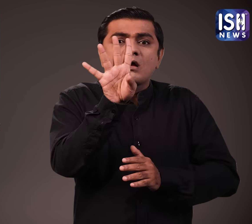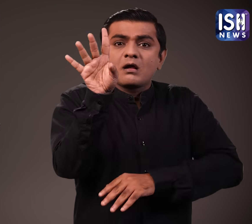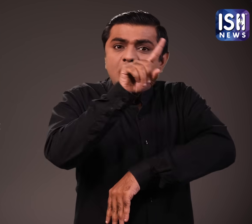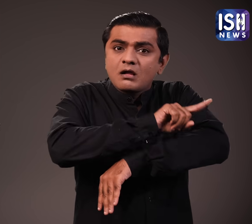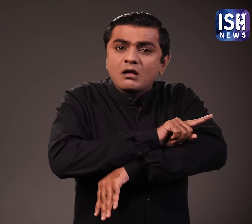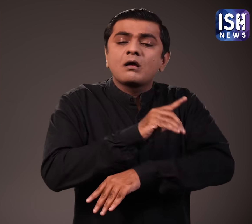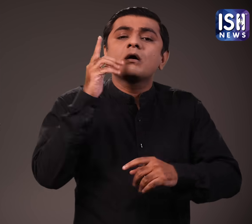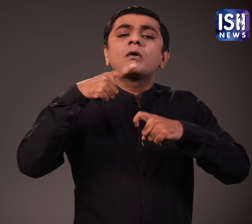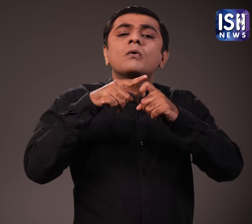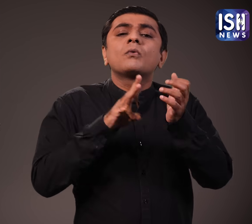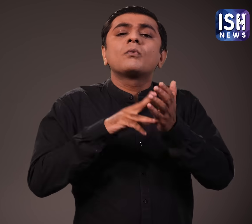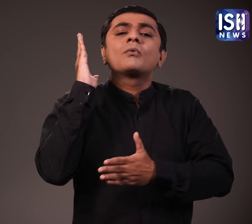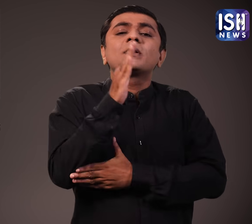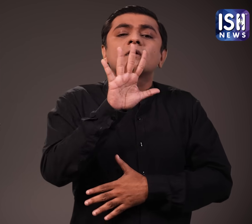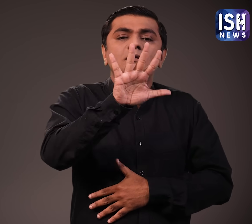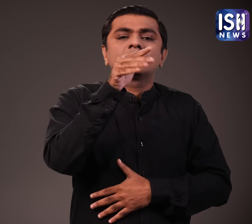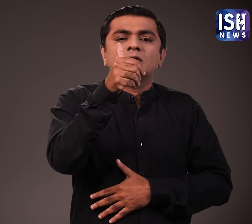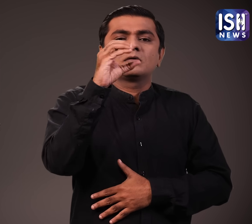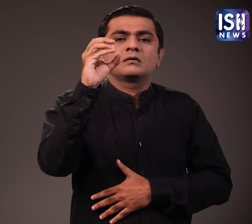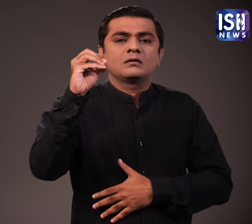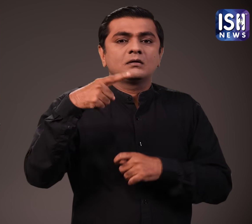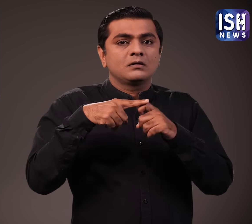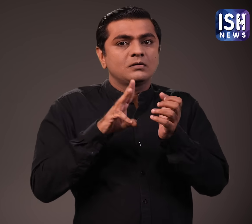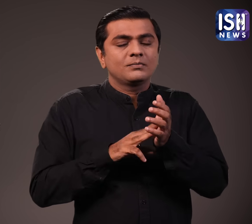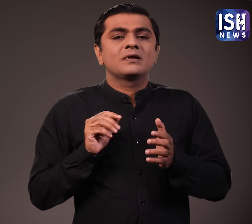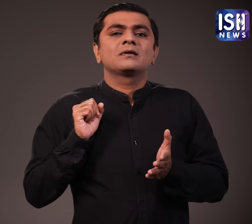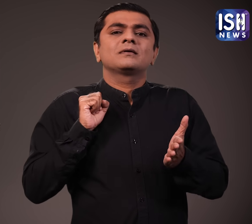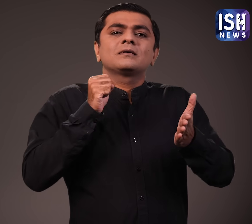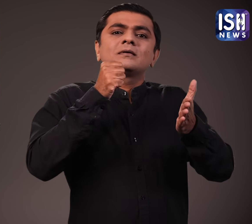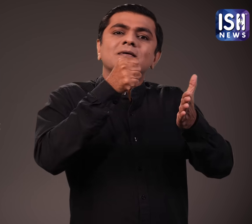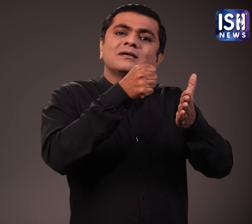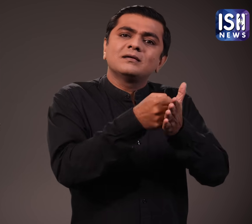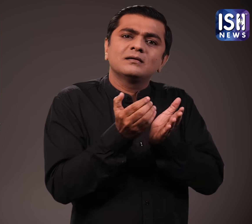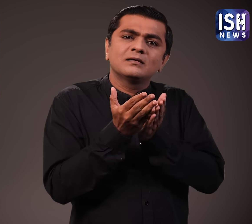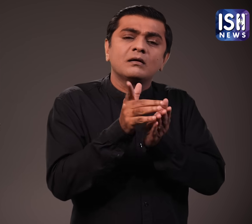The journey lasted 14 days and the ship covered 5,600 kilimetres.